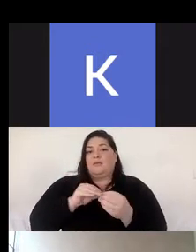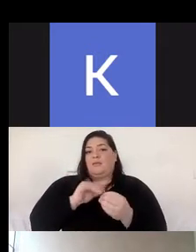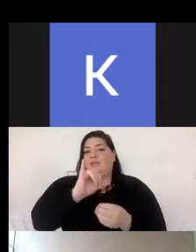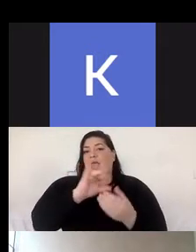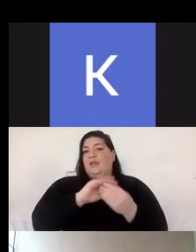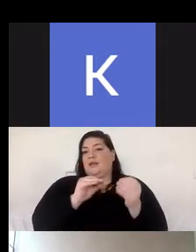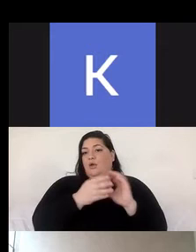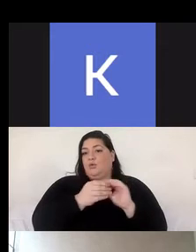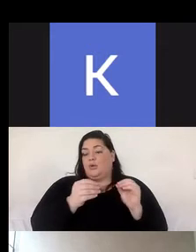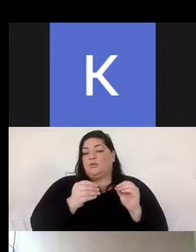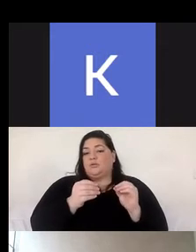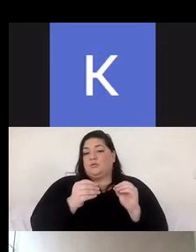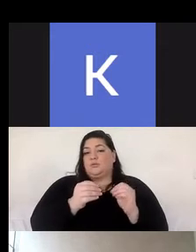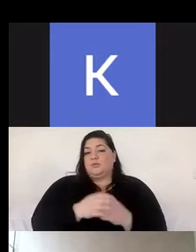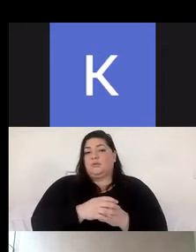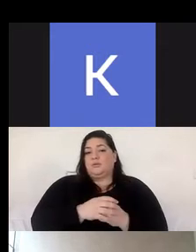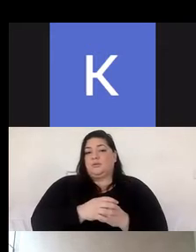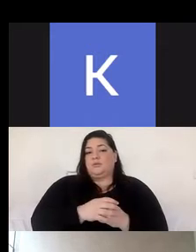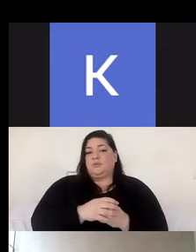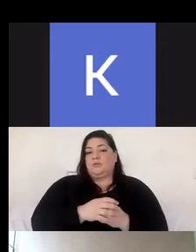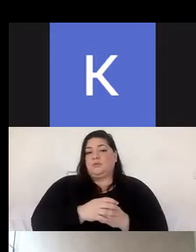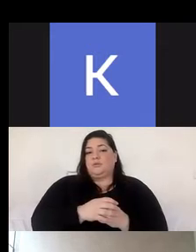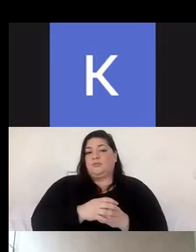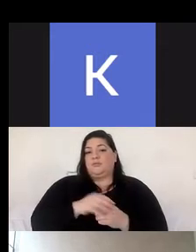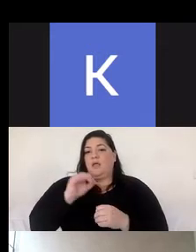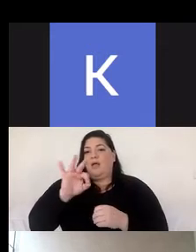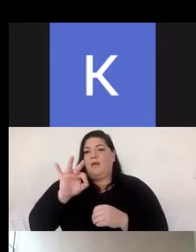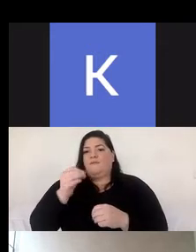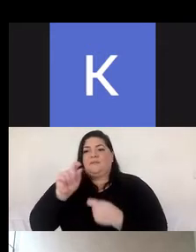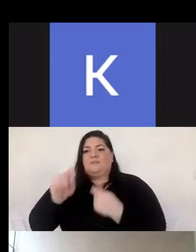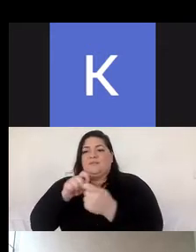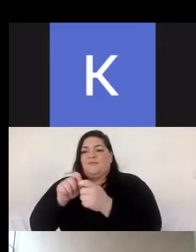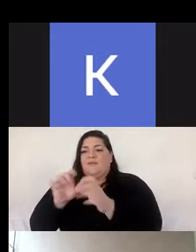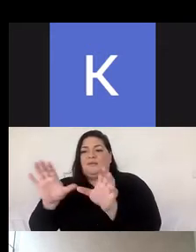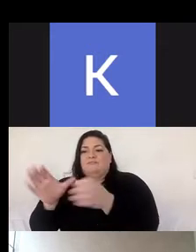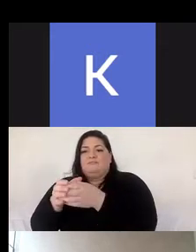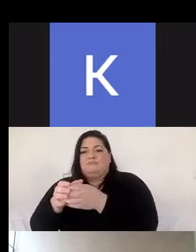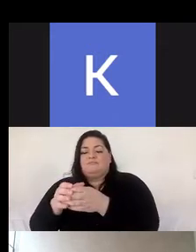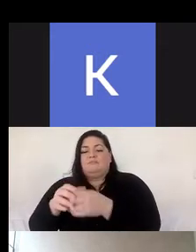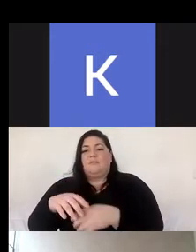of the specific population or segment of the community